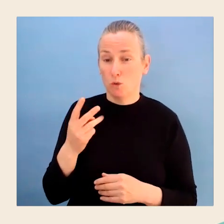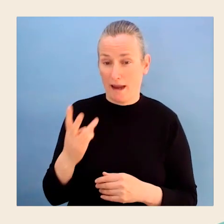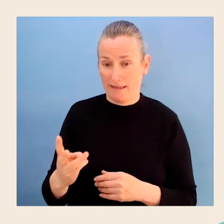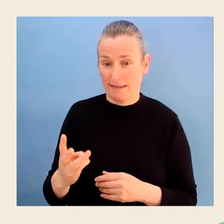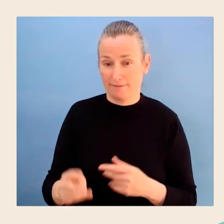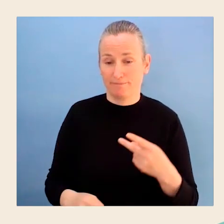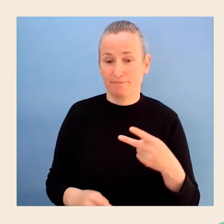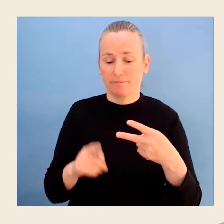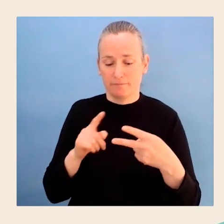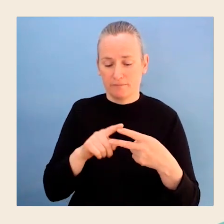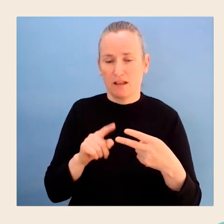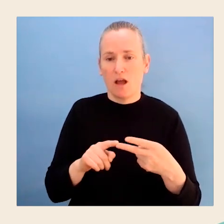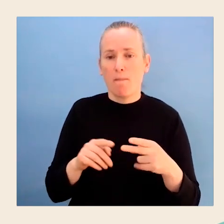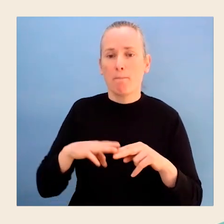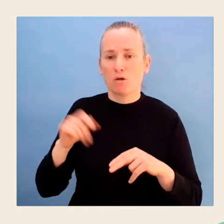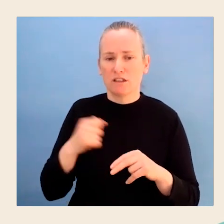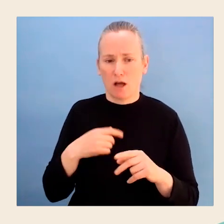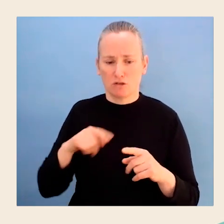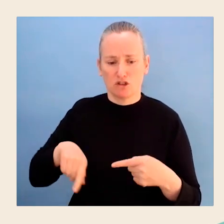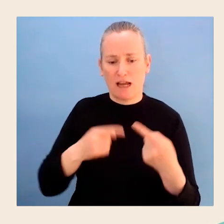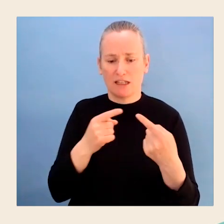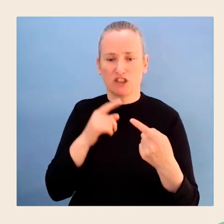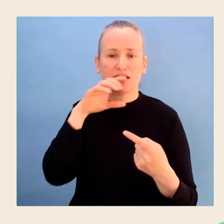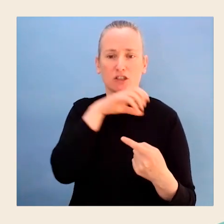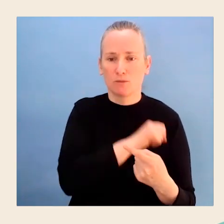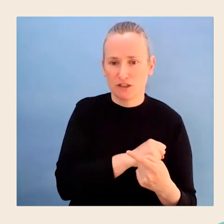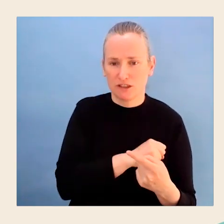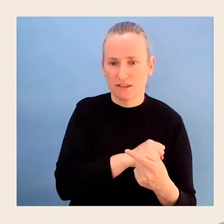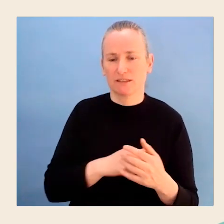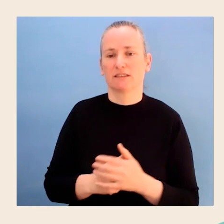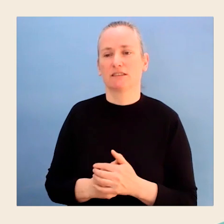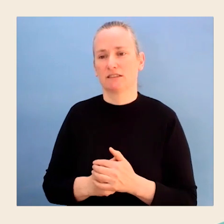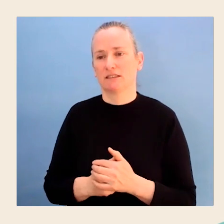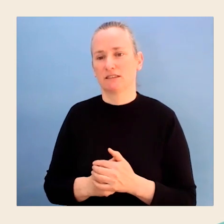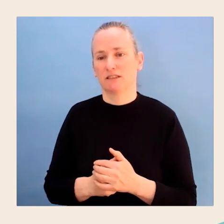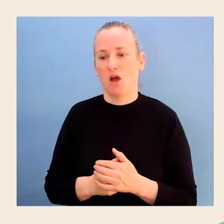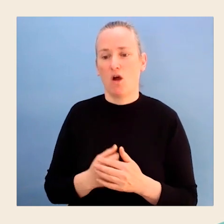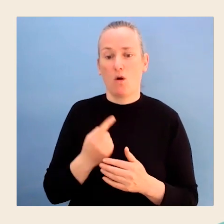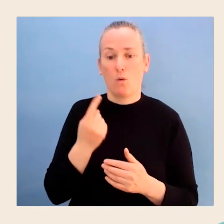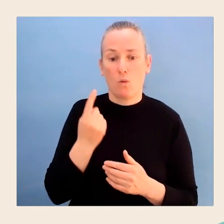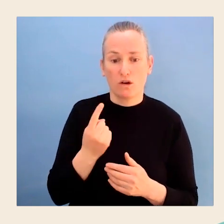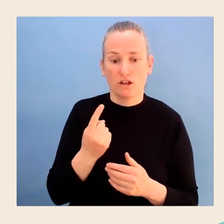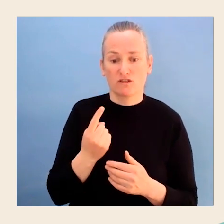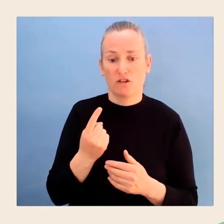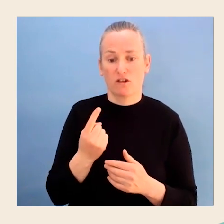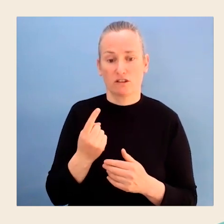mostly around challenging assumptions. One, for the non-disabled world